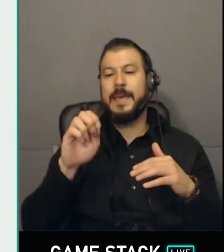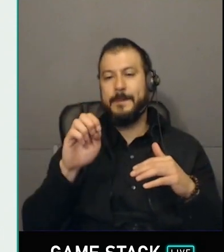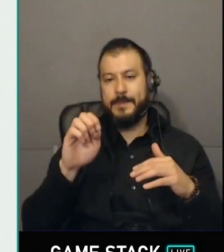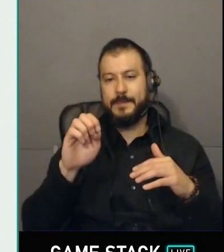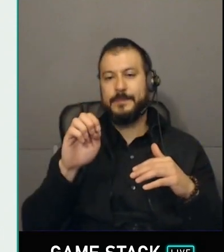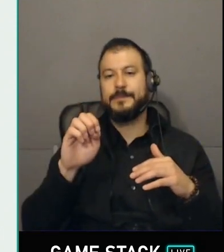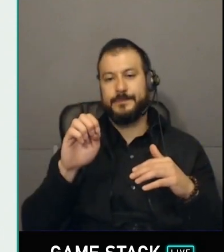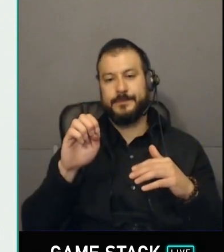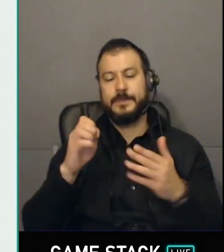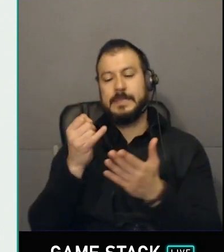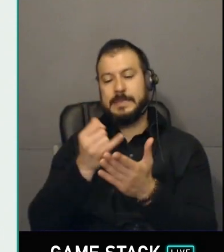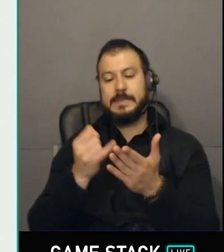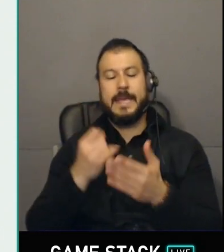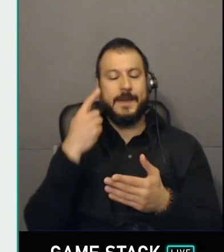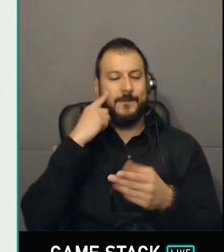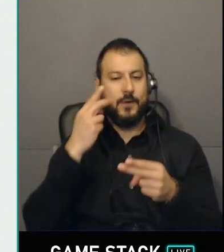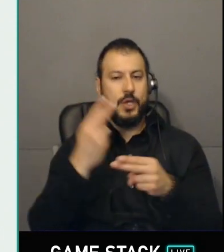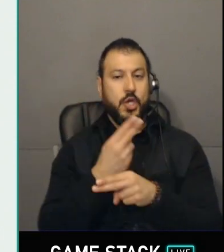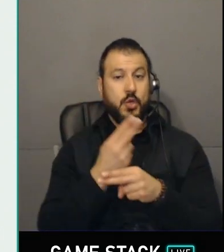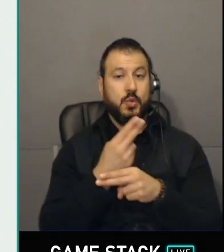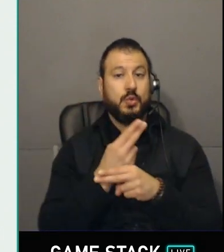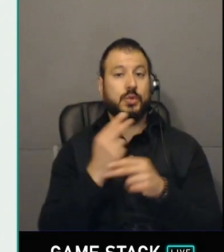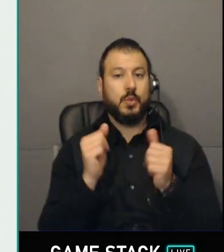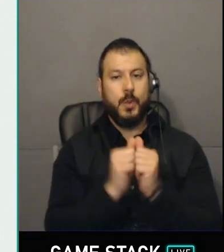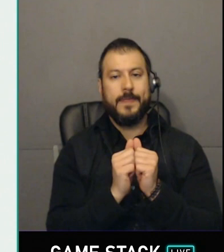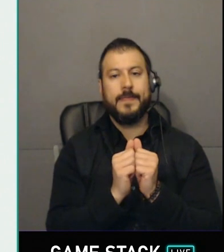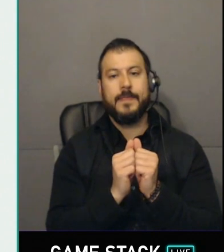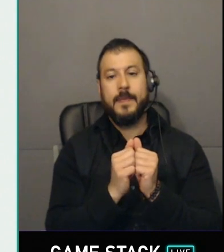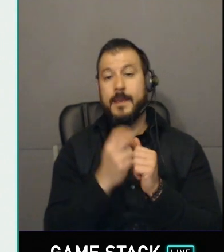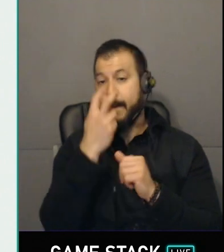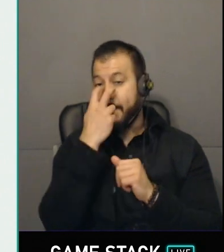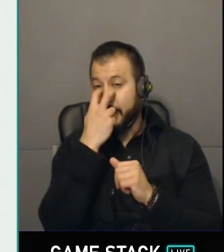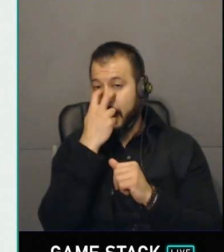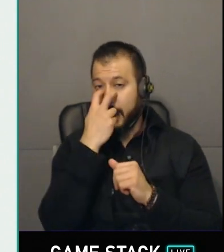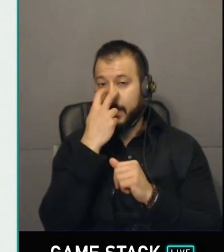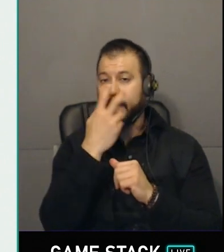It's designed for use with blind and low vision people